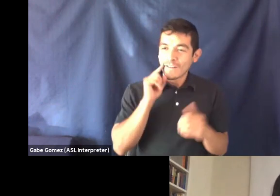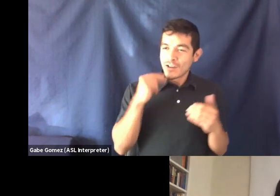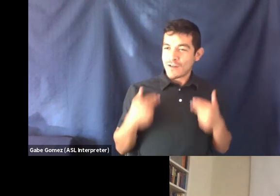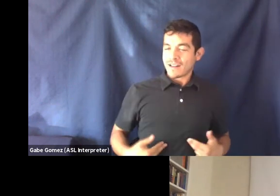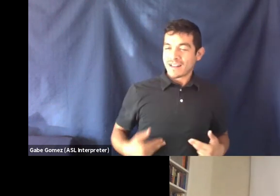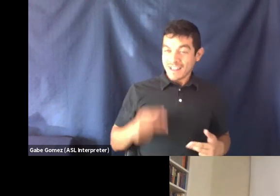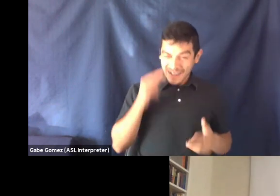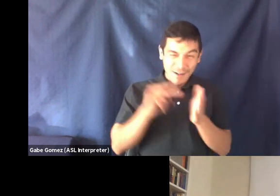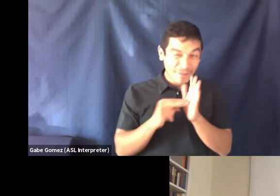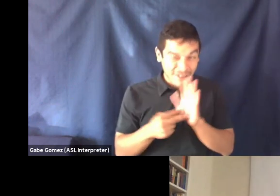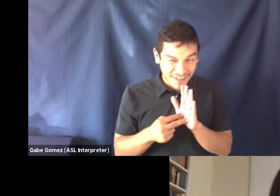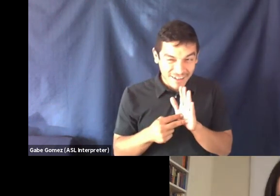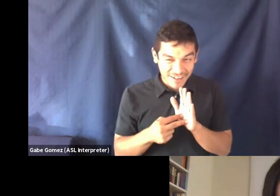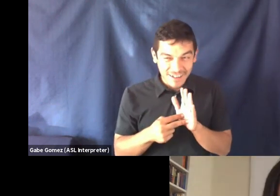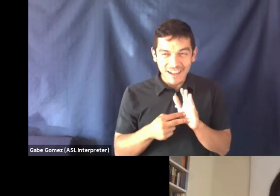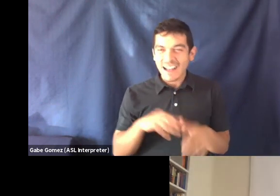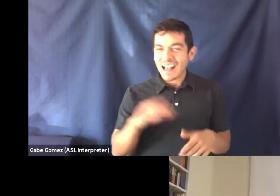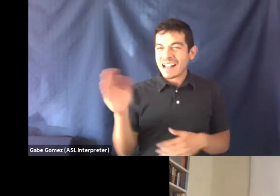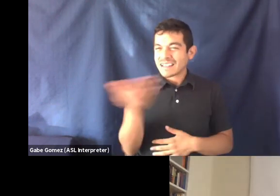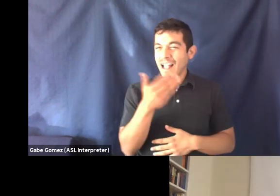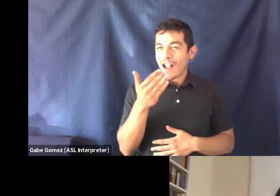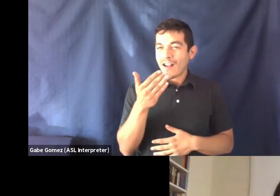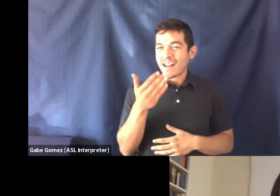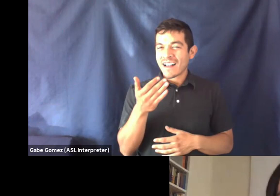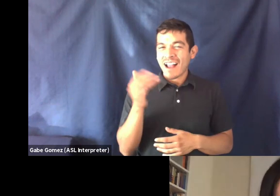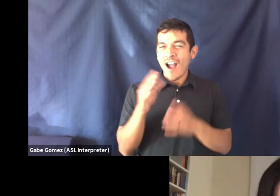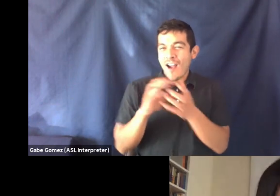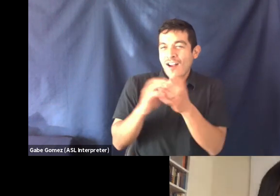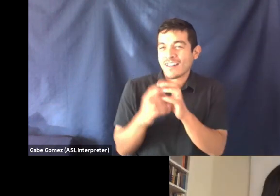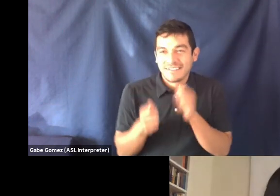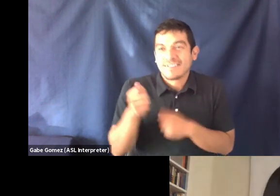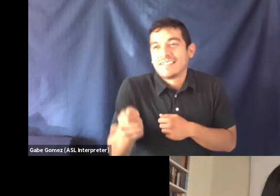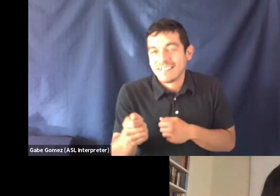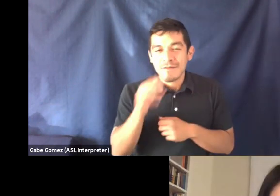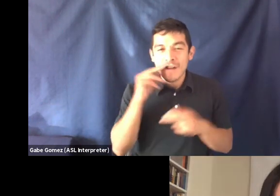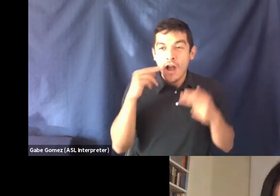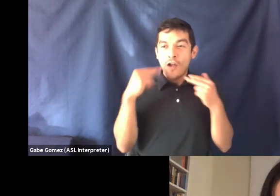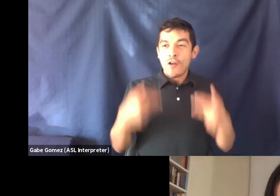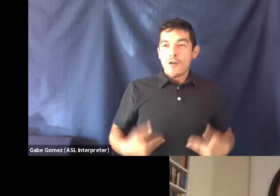Right, our little milk bones. Yes, some human drama that you might be invested in,